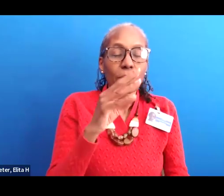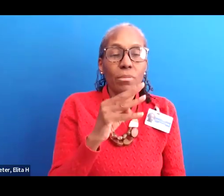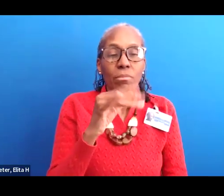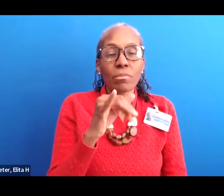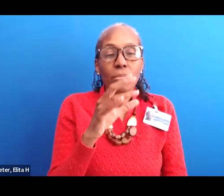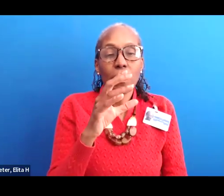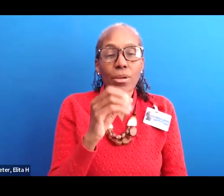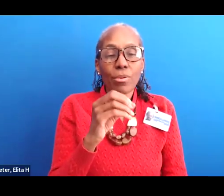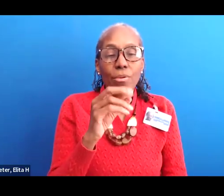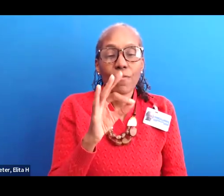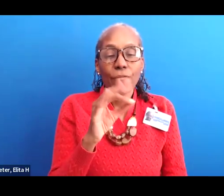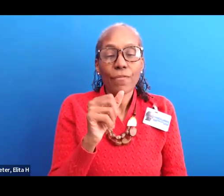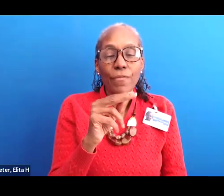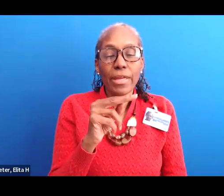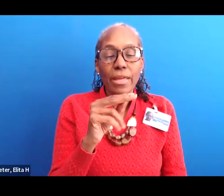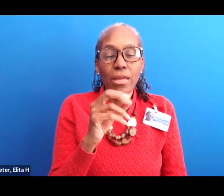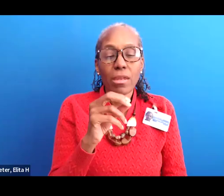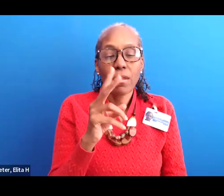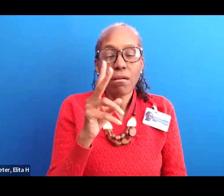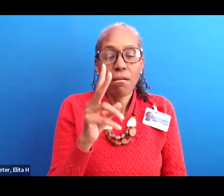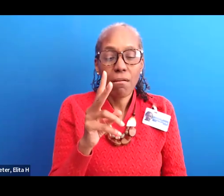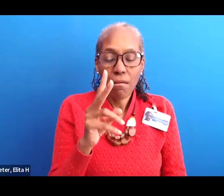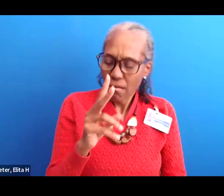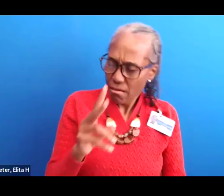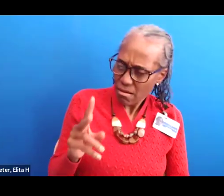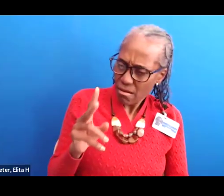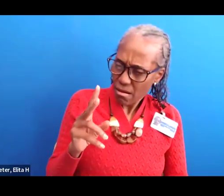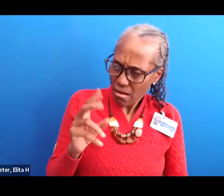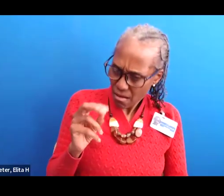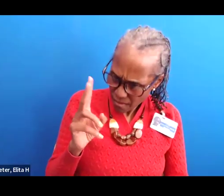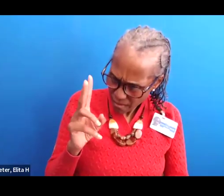usually done with, it started out being done in children because